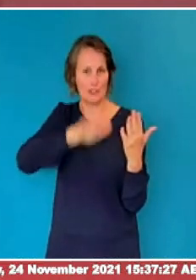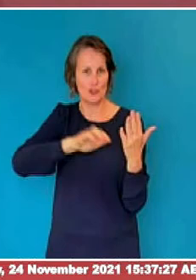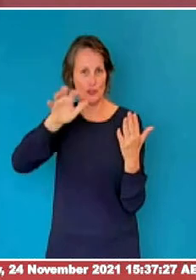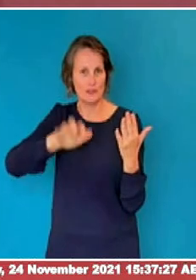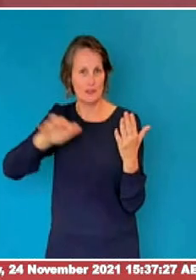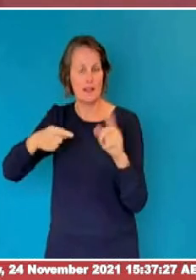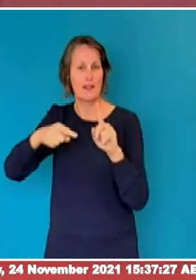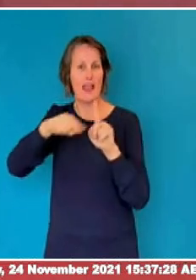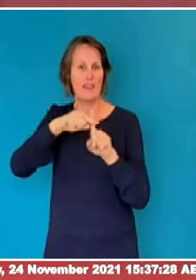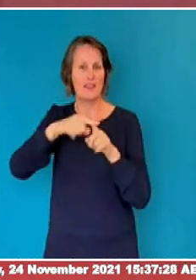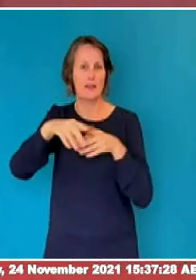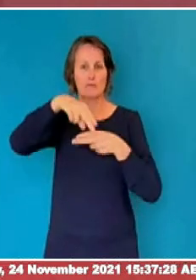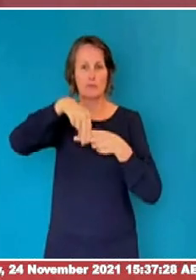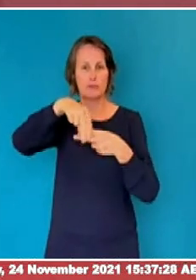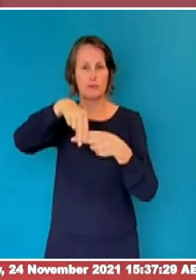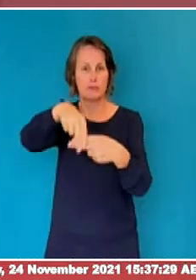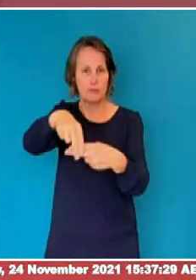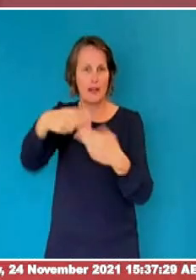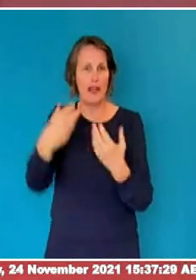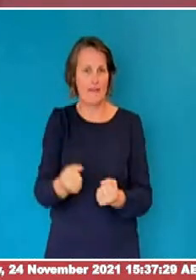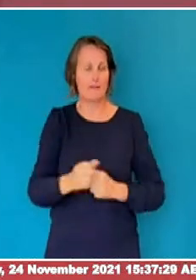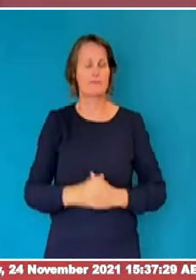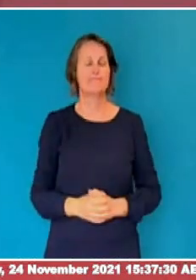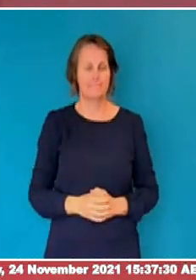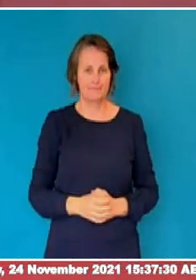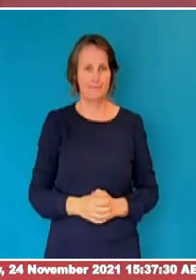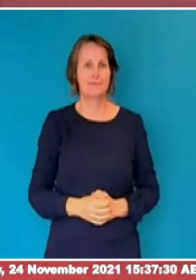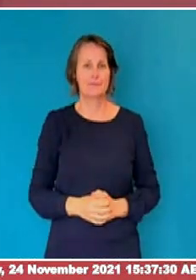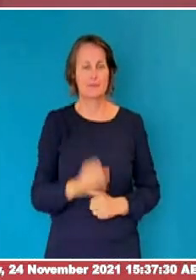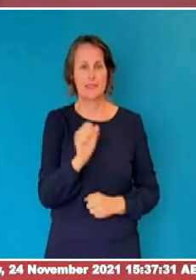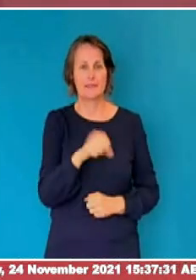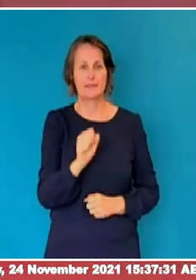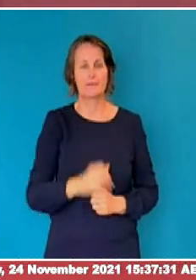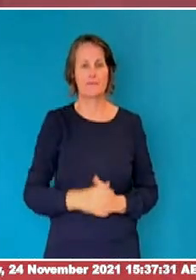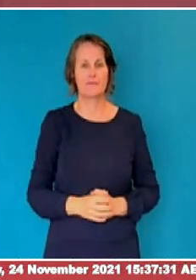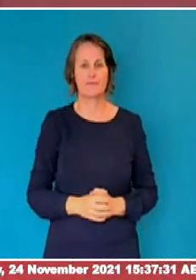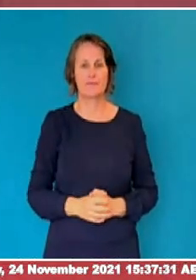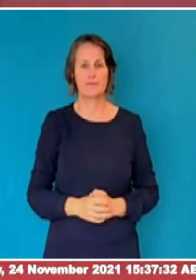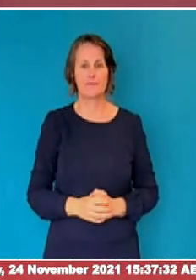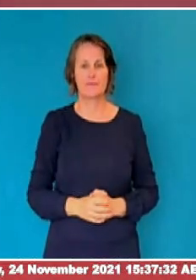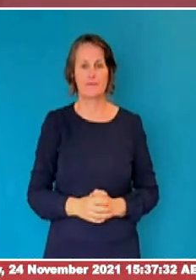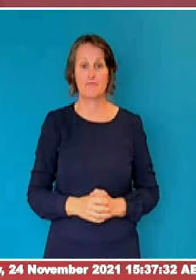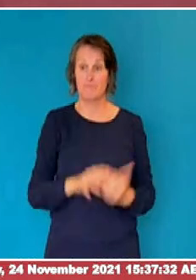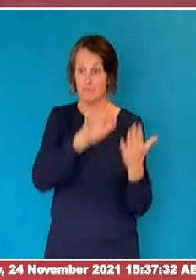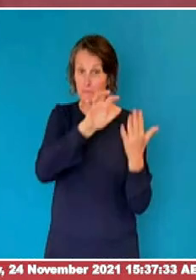of annexures? MS DAVIES: That's correct. Are the contents of that statement true and correct?